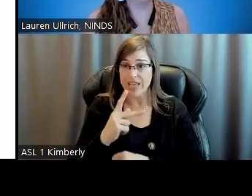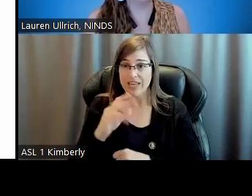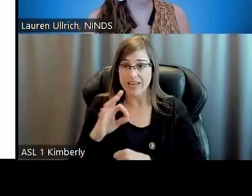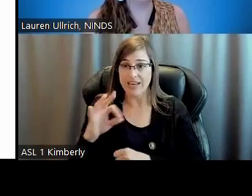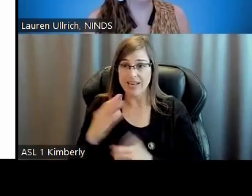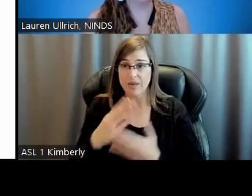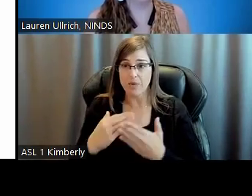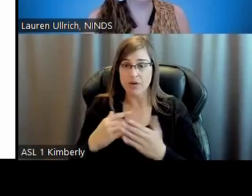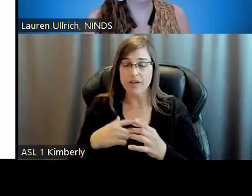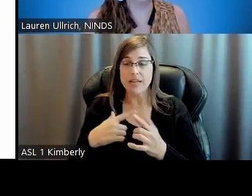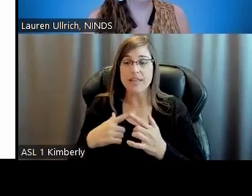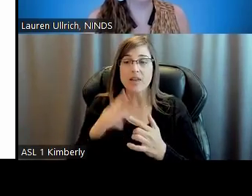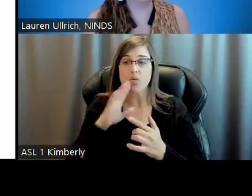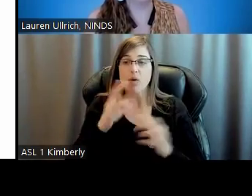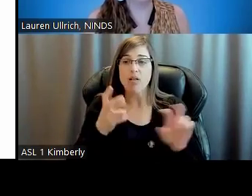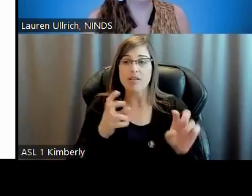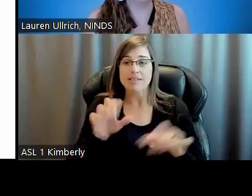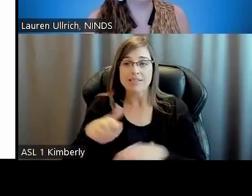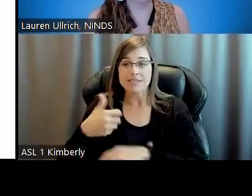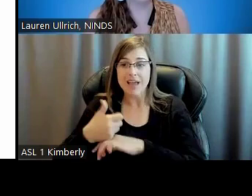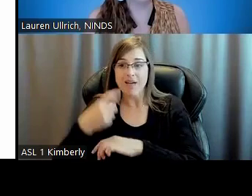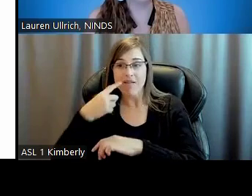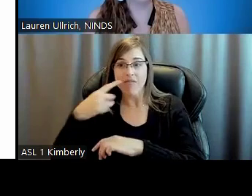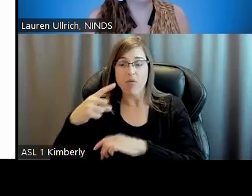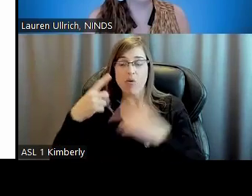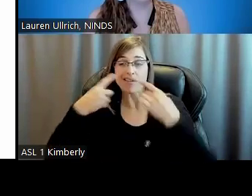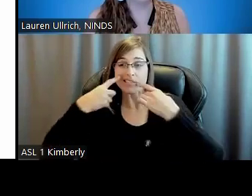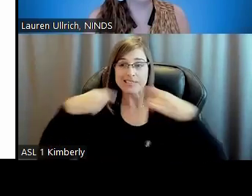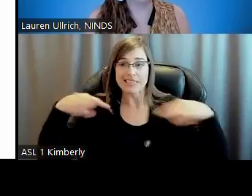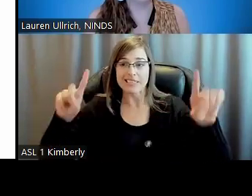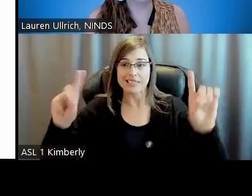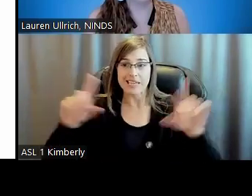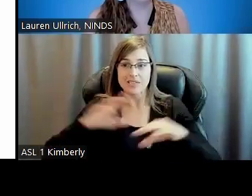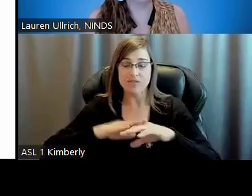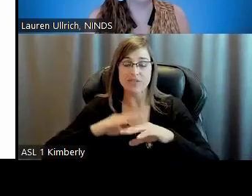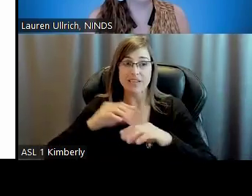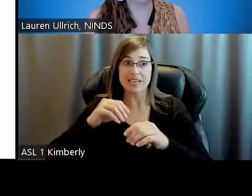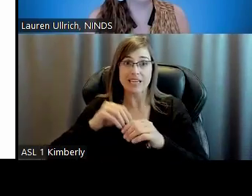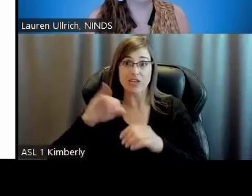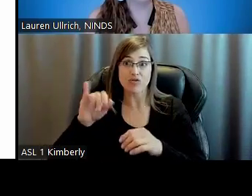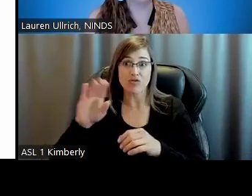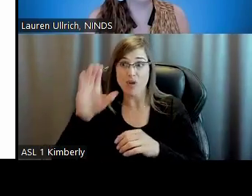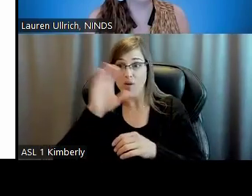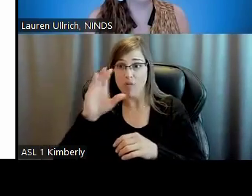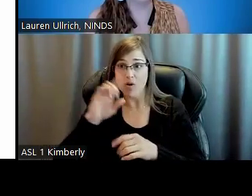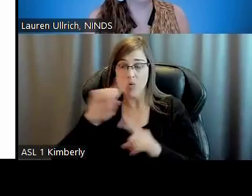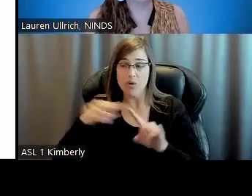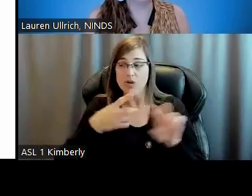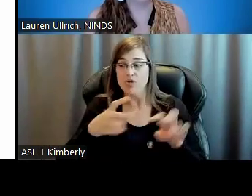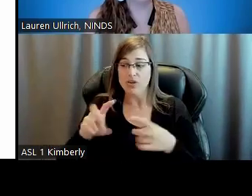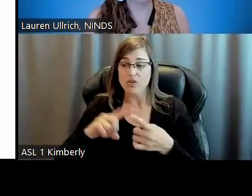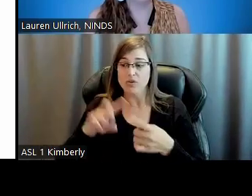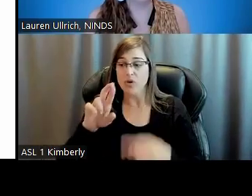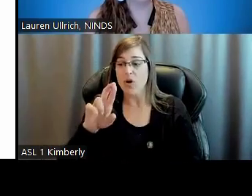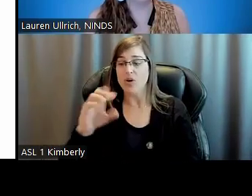and is going to position you to be successful on the job market when you're transitioning to the R00 phase.